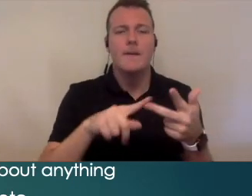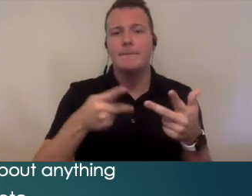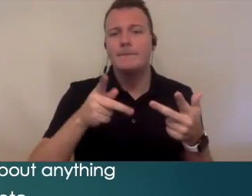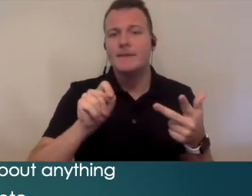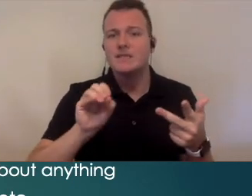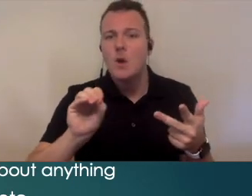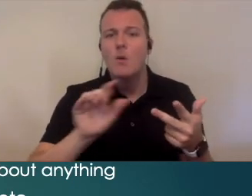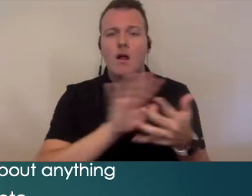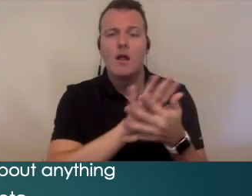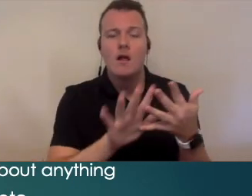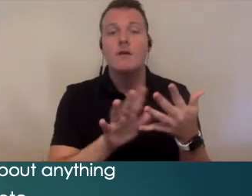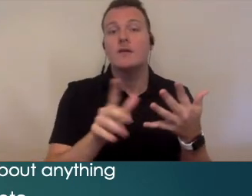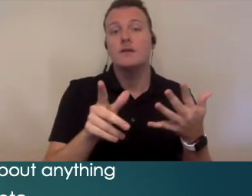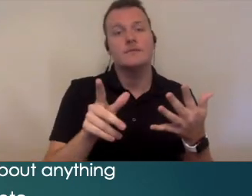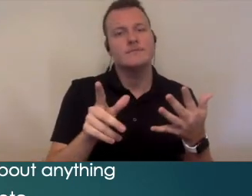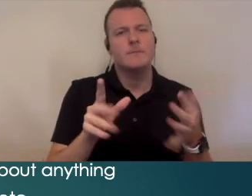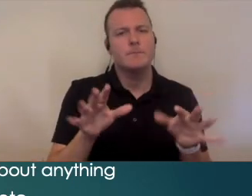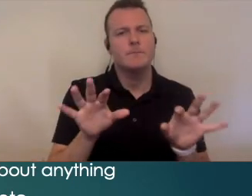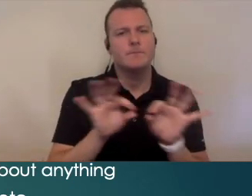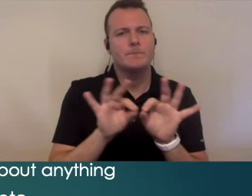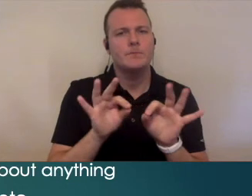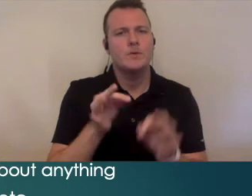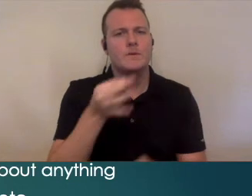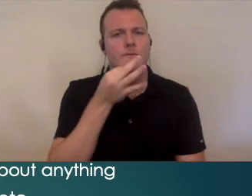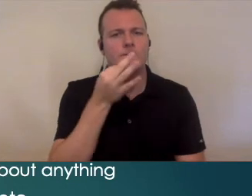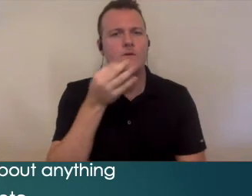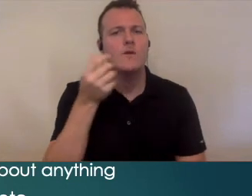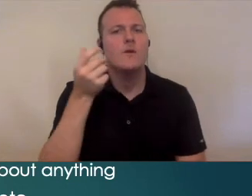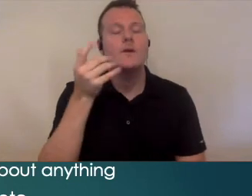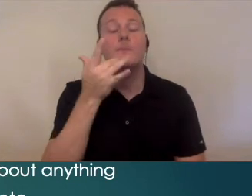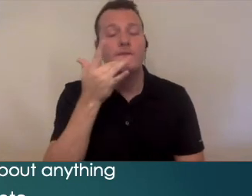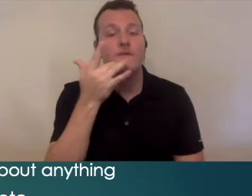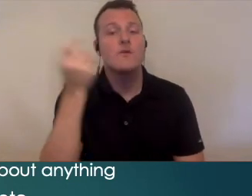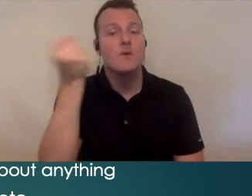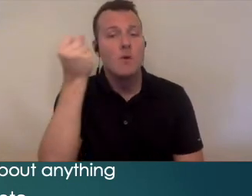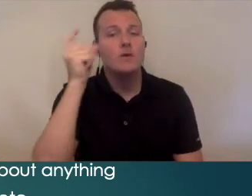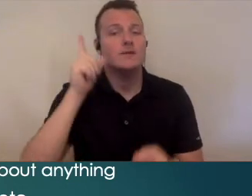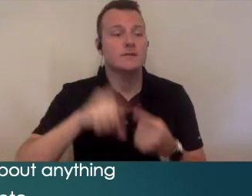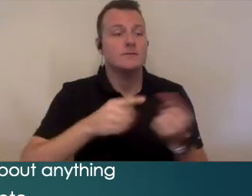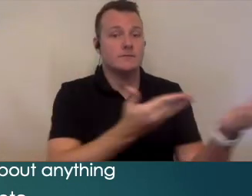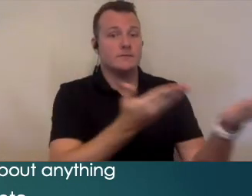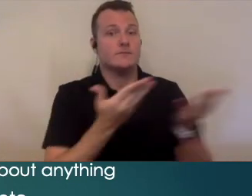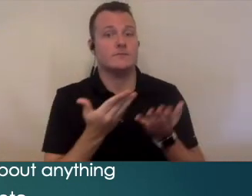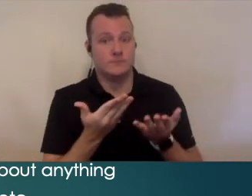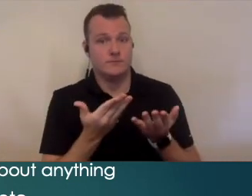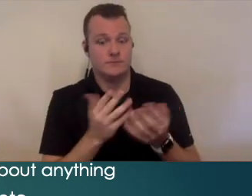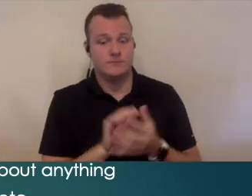stuff, that's something you really want to ask after the position's been offered.